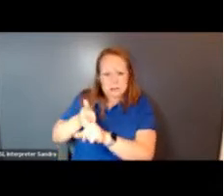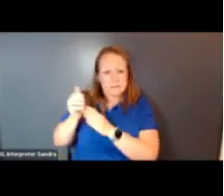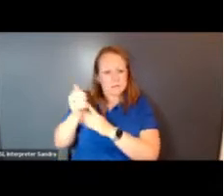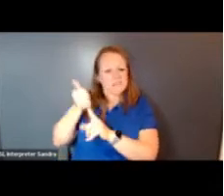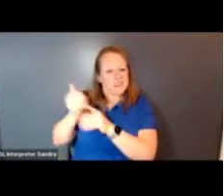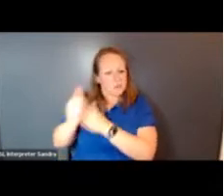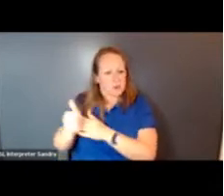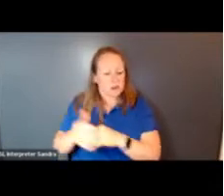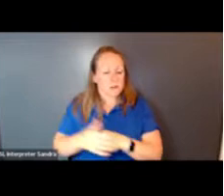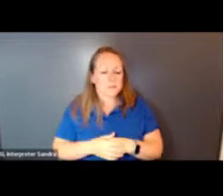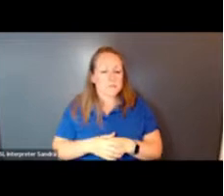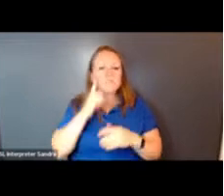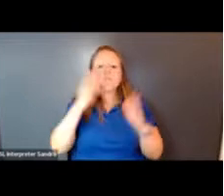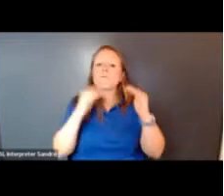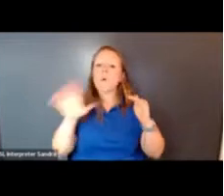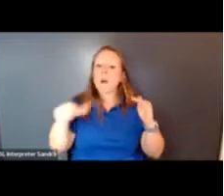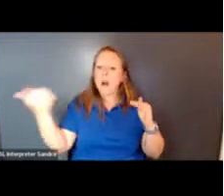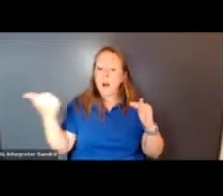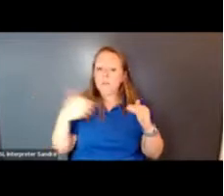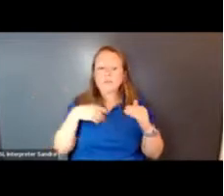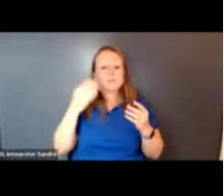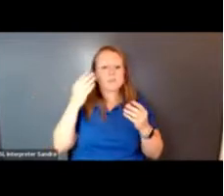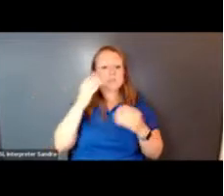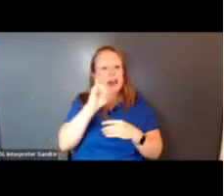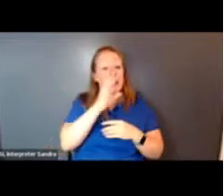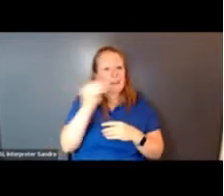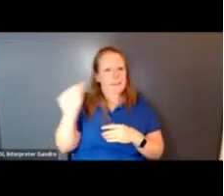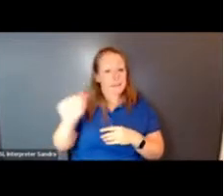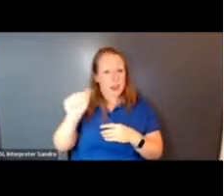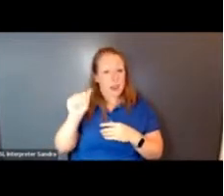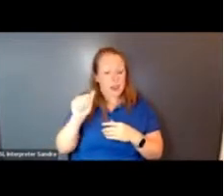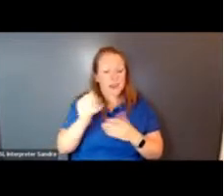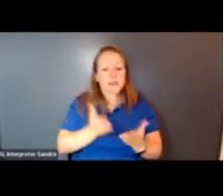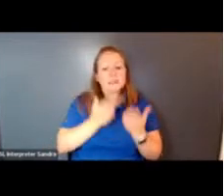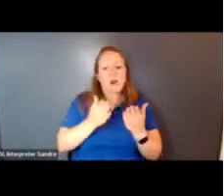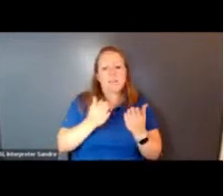information and assistance is offered separately or concurrently with case management. So it's offered by a